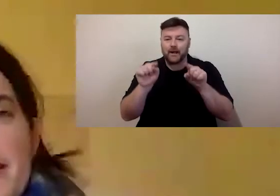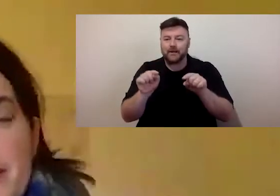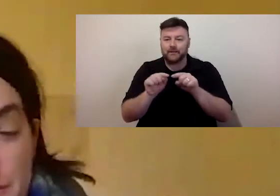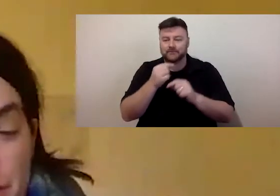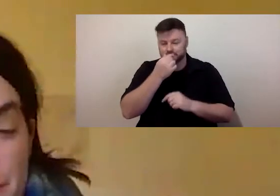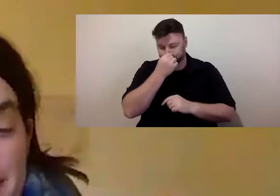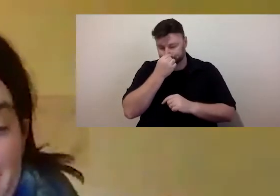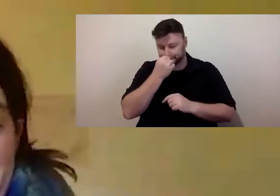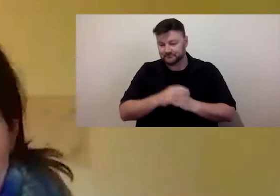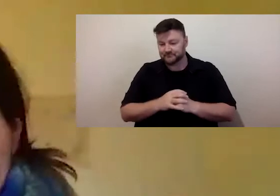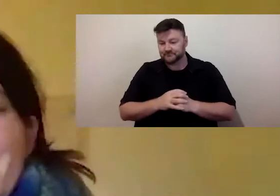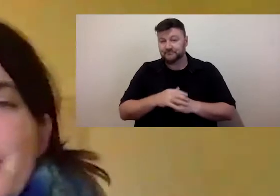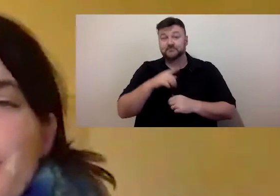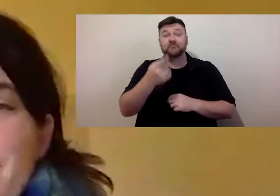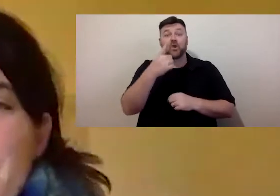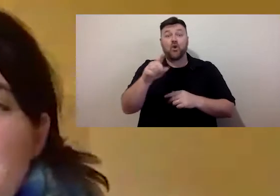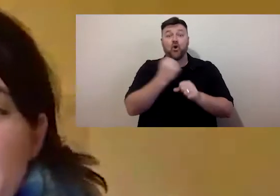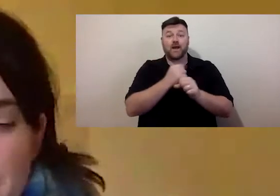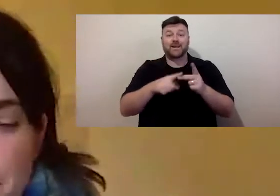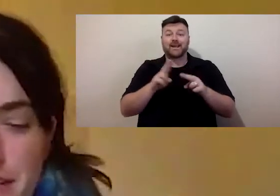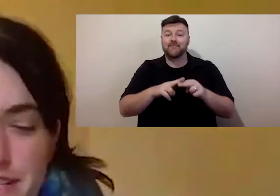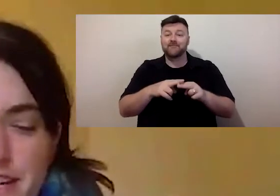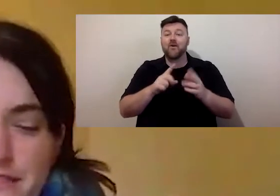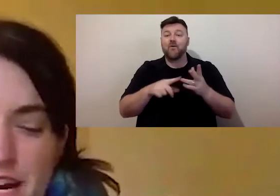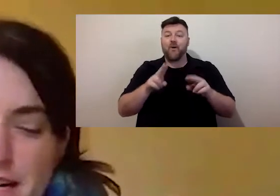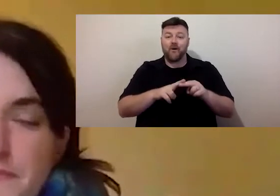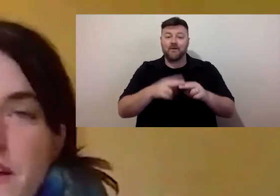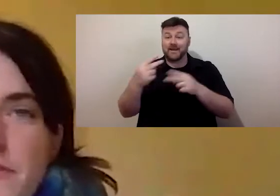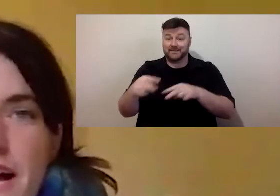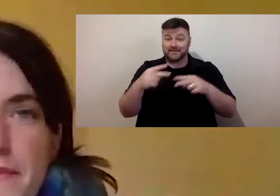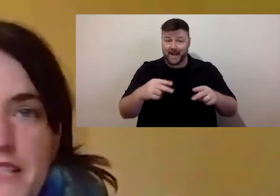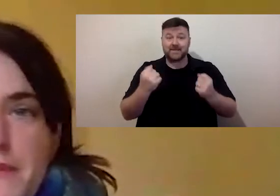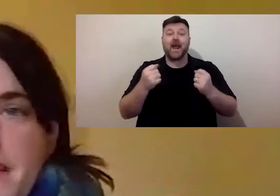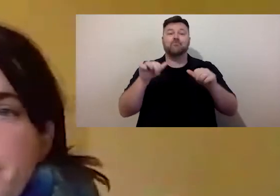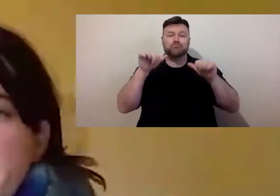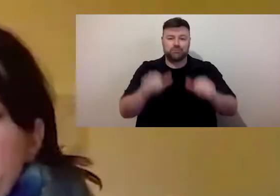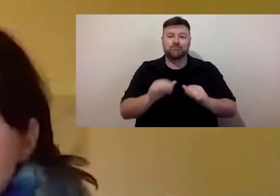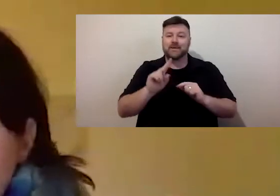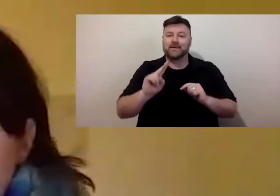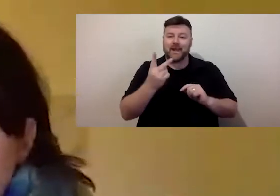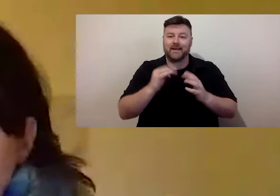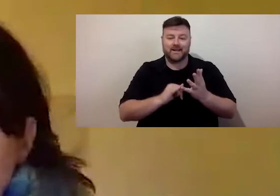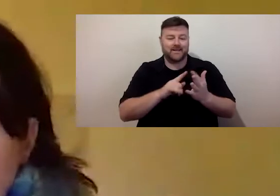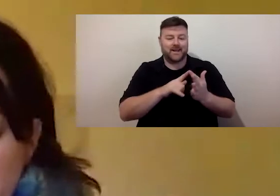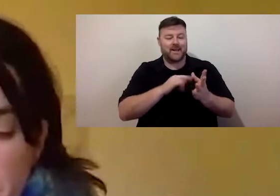just confirmed another season, and you can find out more and register via Matt's website, which is currently on screen, but we'll also